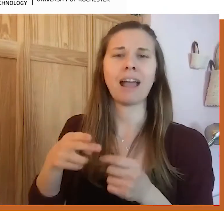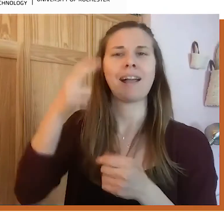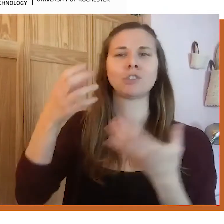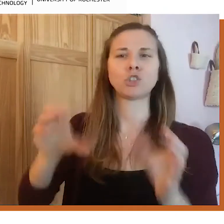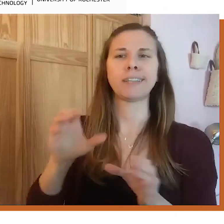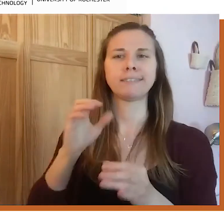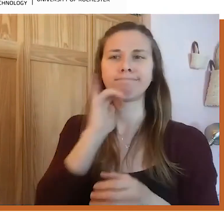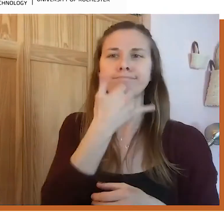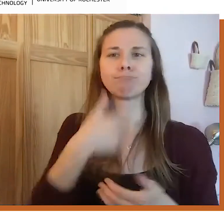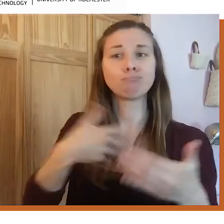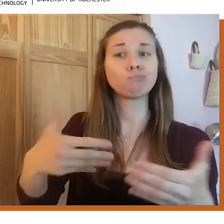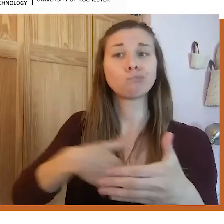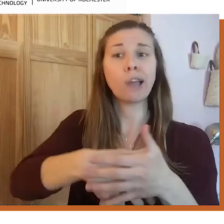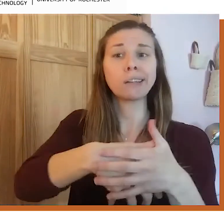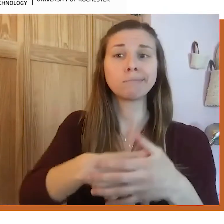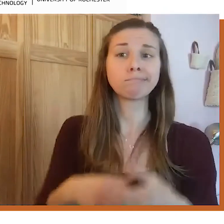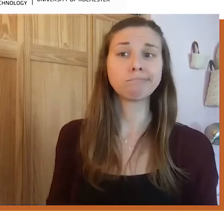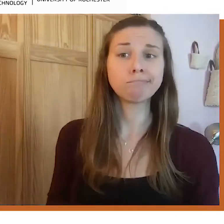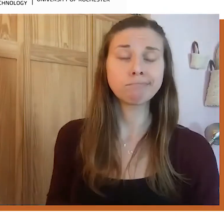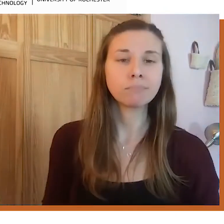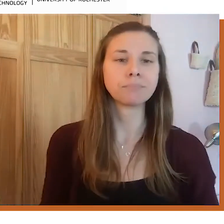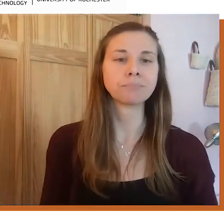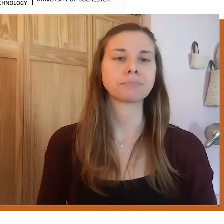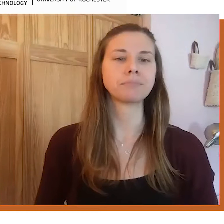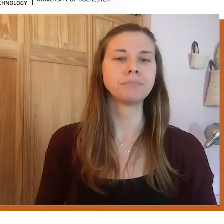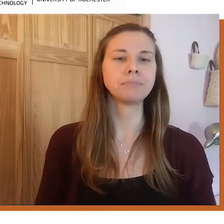They have a high chance of accidental pregnancies as a result...